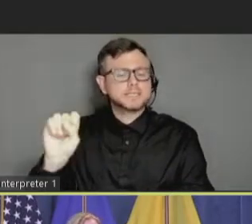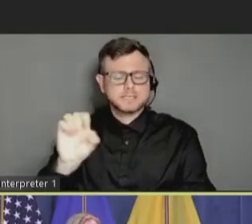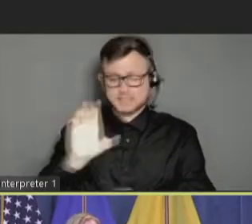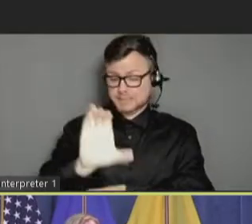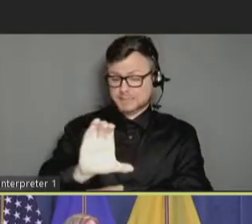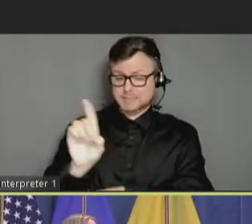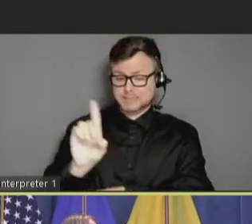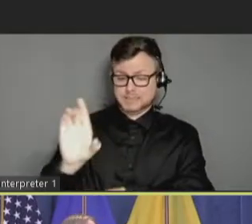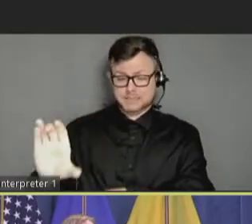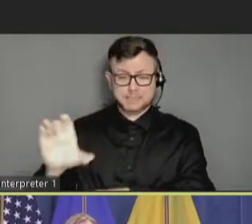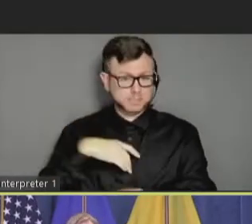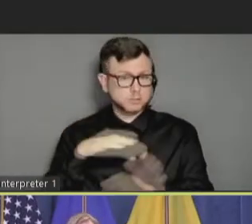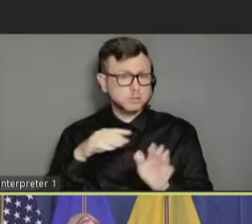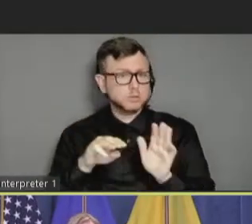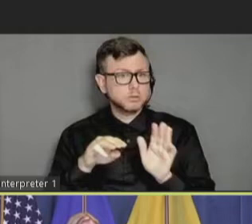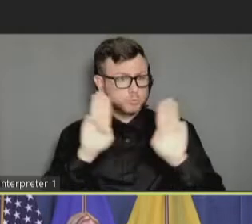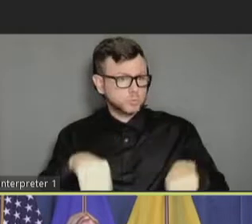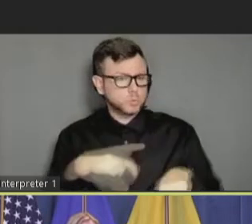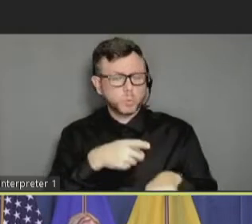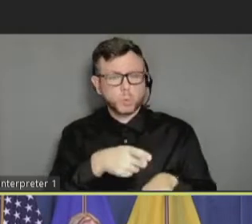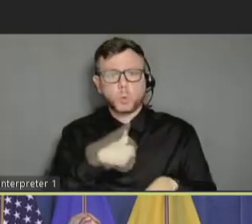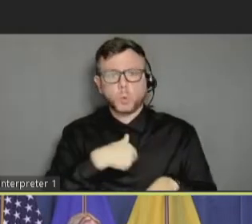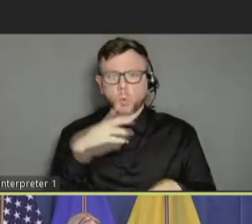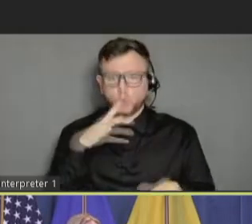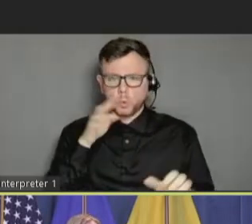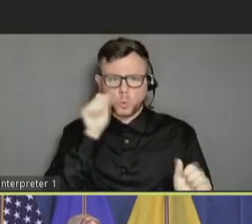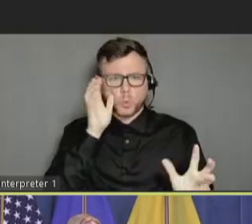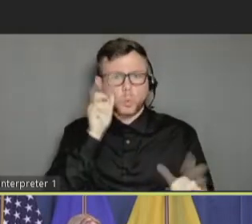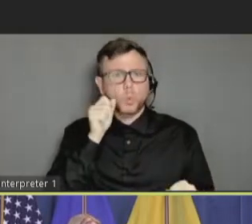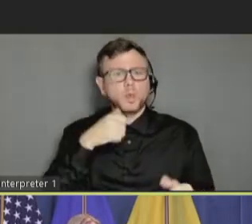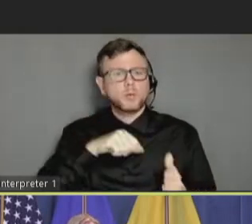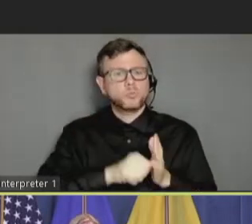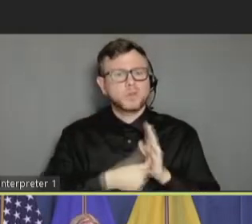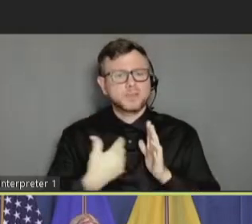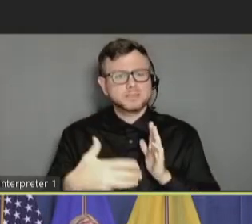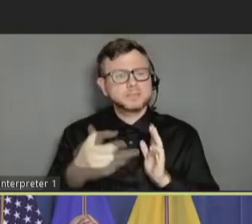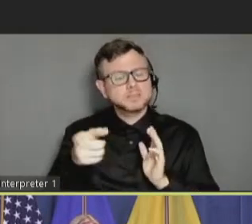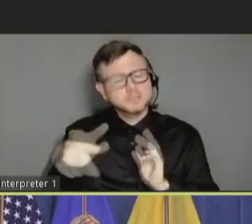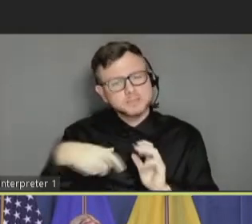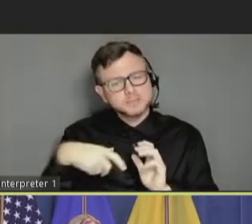very impressed with the assets and just the artist and the organization's commitment to this work.